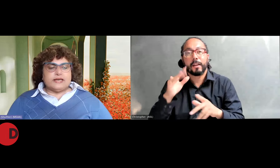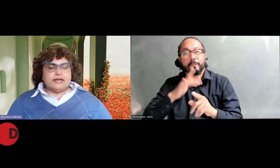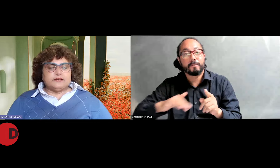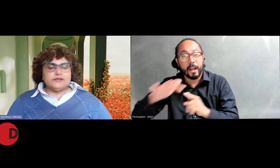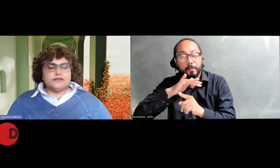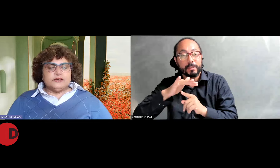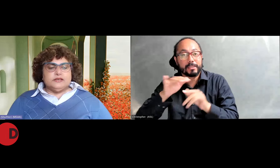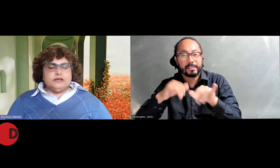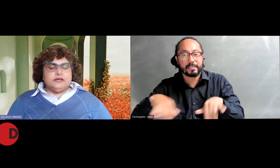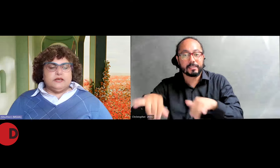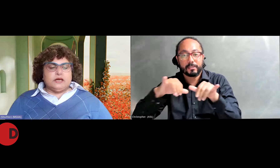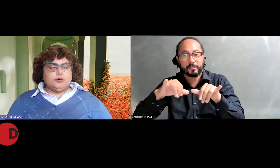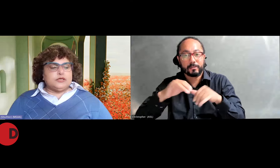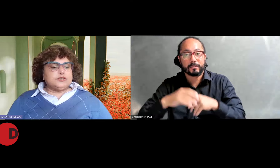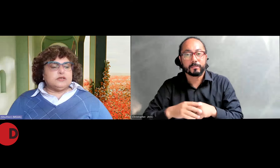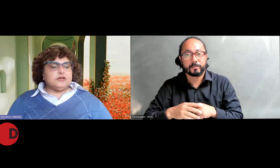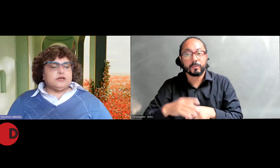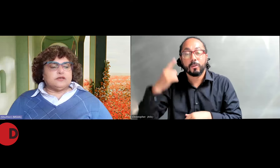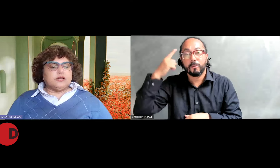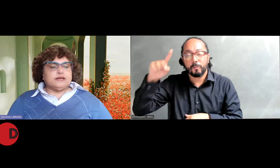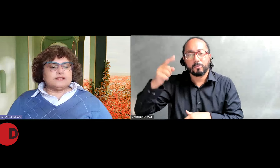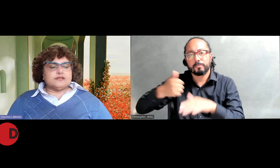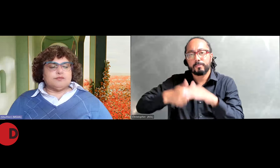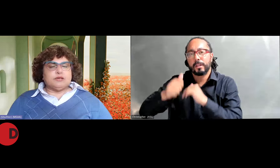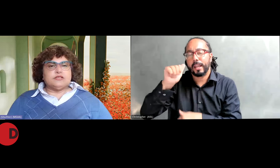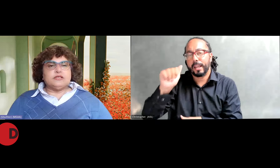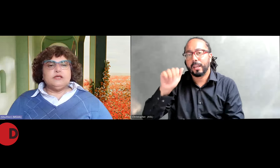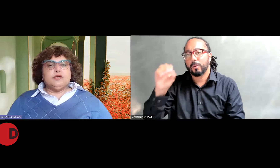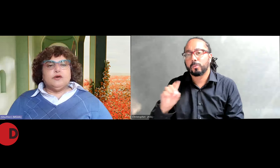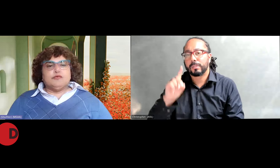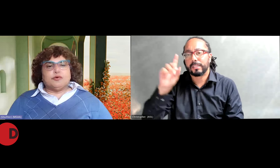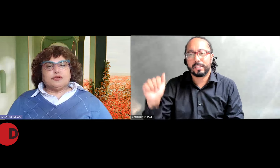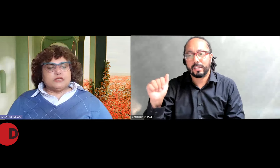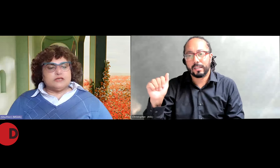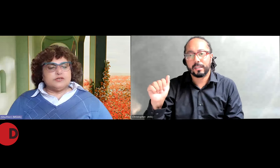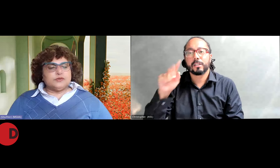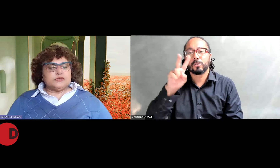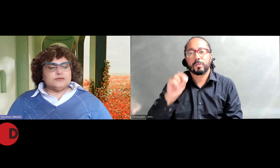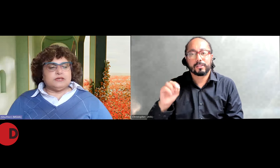review of built environment standards in regulation under